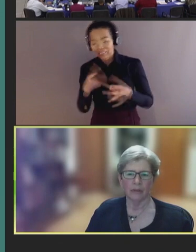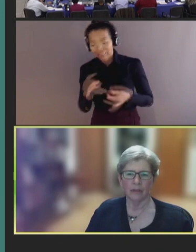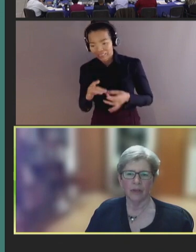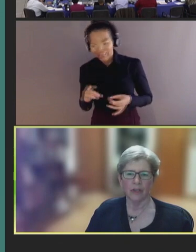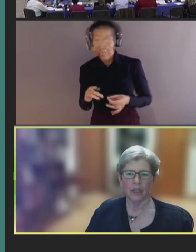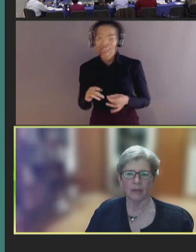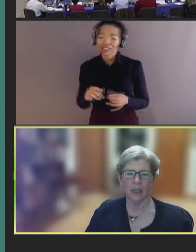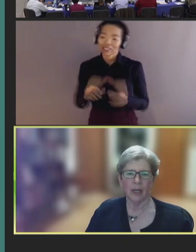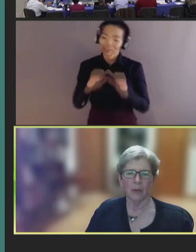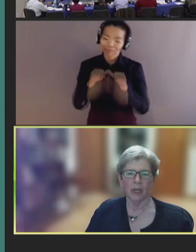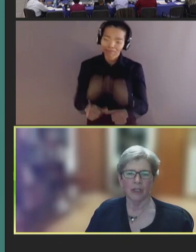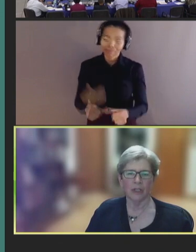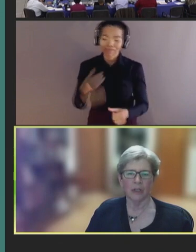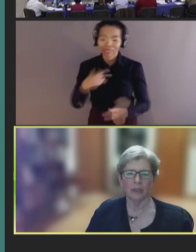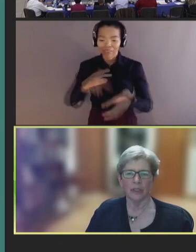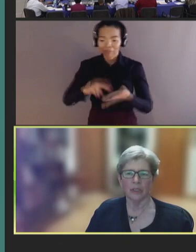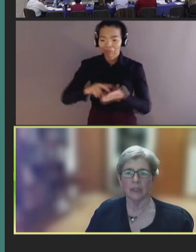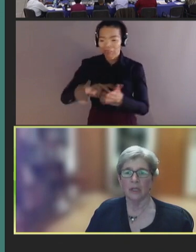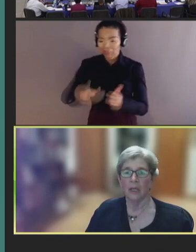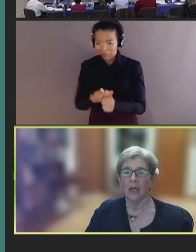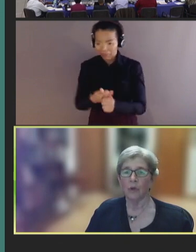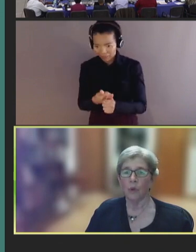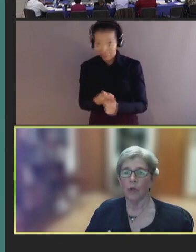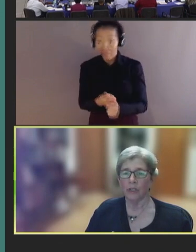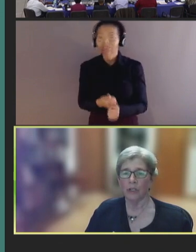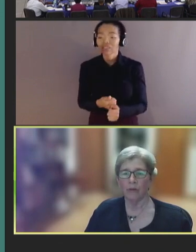discussion of collaboration, which is, "If you want to go